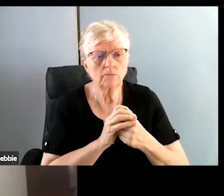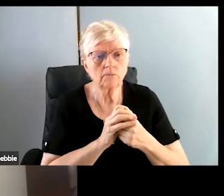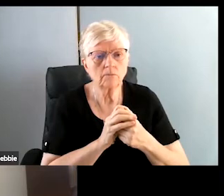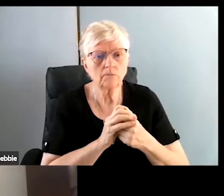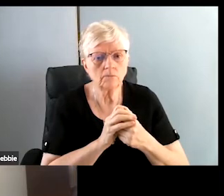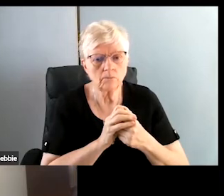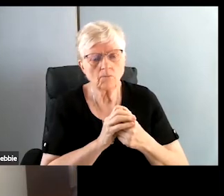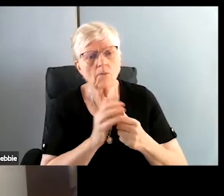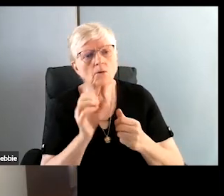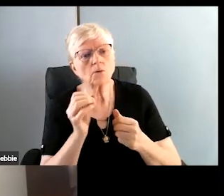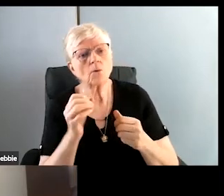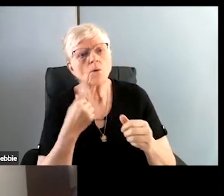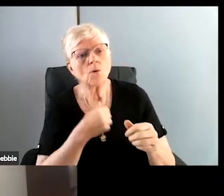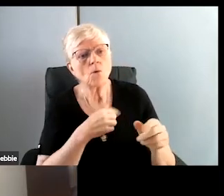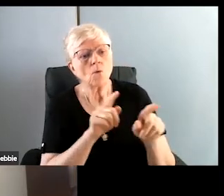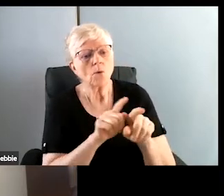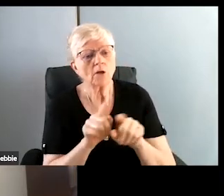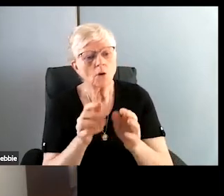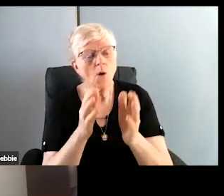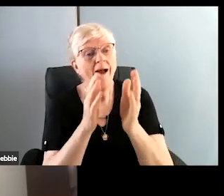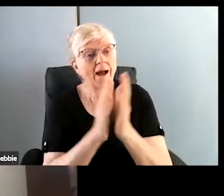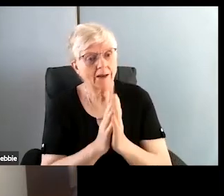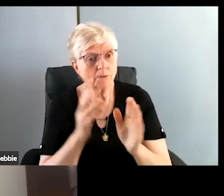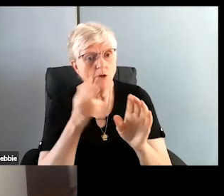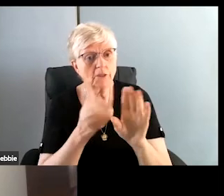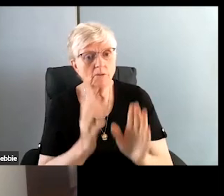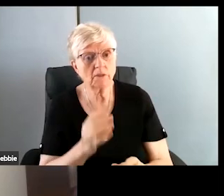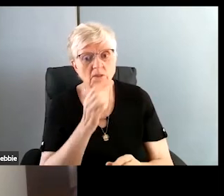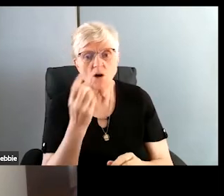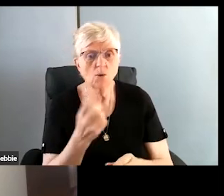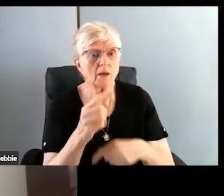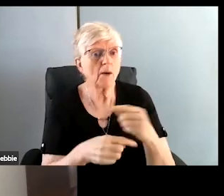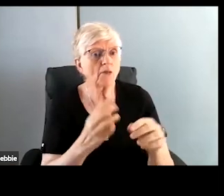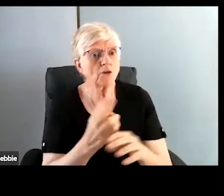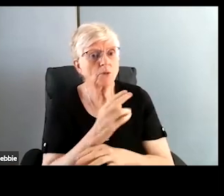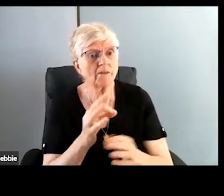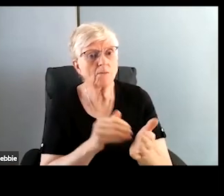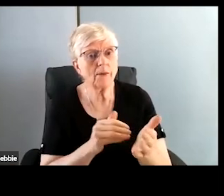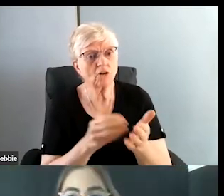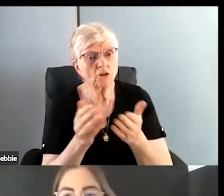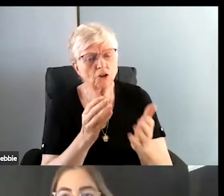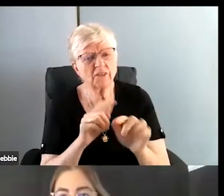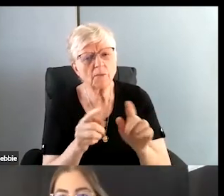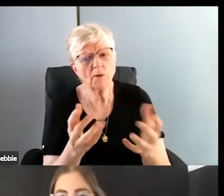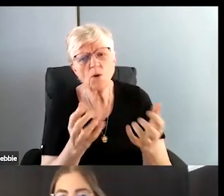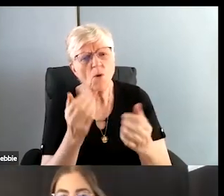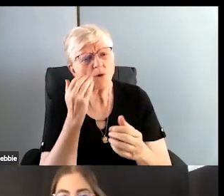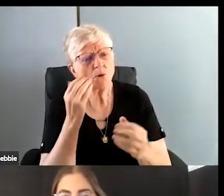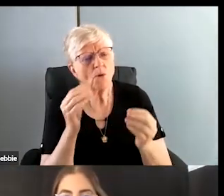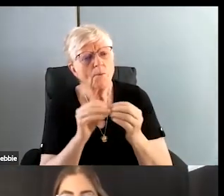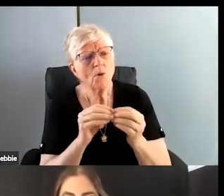SO WE ALSO ASKED PARTICIPANTS NOT ONLY ABOUT USE OF SO WE ALSO ASKED PARTICIPANTS NOT ONLY ABOUT USE OF MEDICAL MEDICAL SERVICES, BUT WE WANTED TO KNOW MORE ABOUT THE IMPACTS SERVICES, BUT WE WANTED TO KNOW MORE ABOUT THE IMPACTS OF OF THE PANDEMIC ON THEIR DAY-TO-DAY LIVES